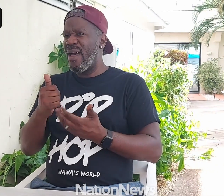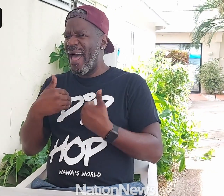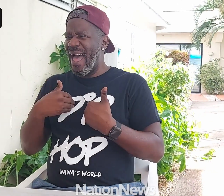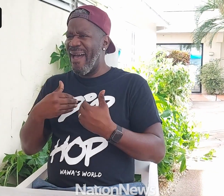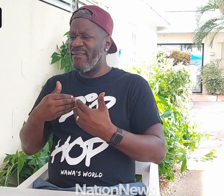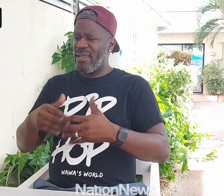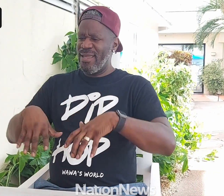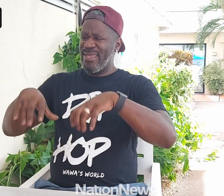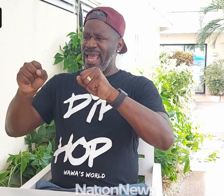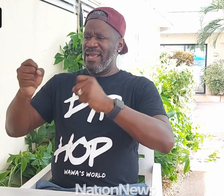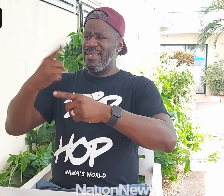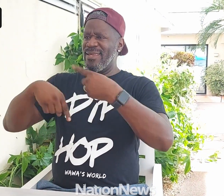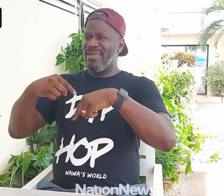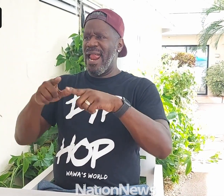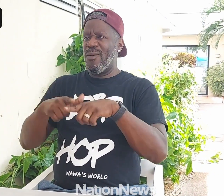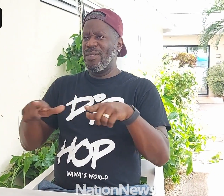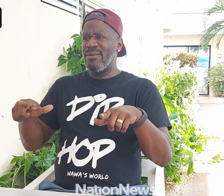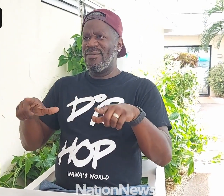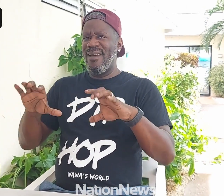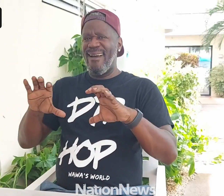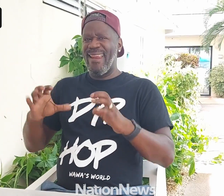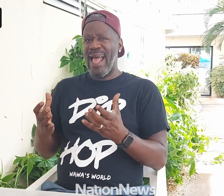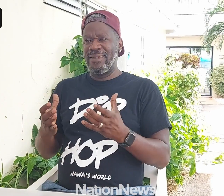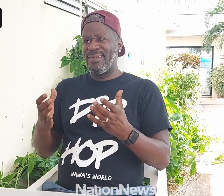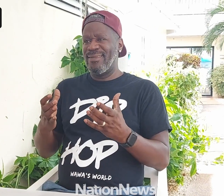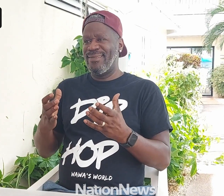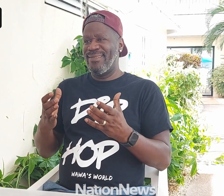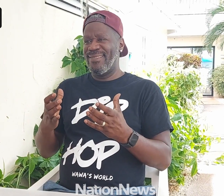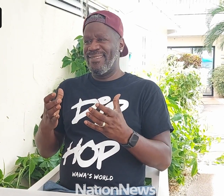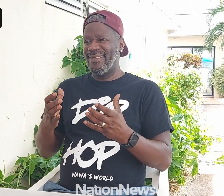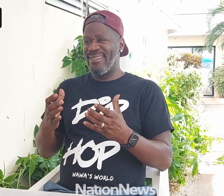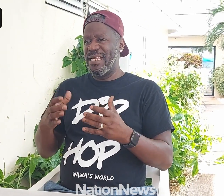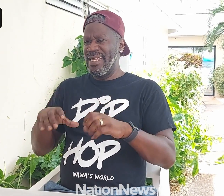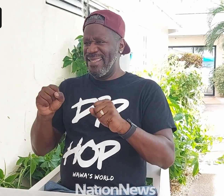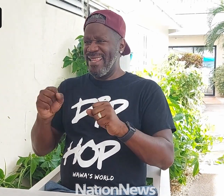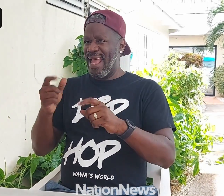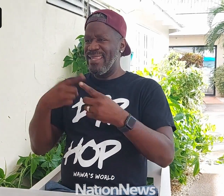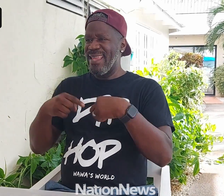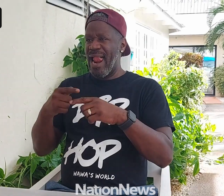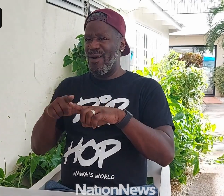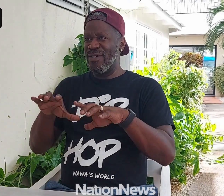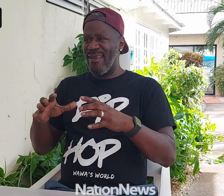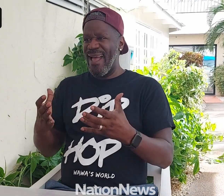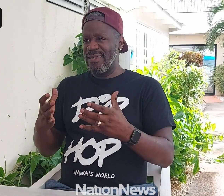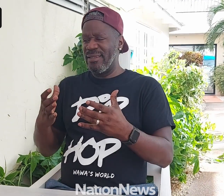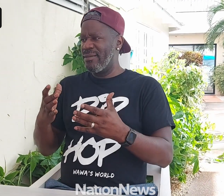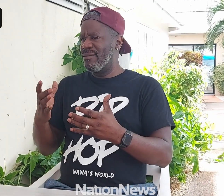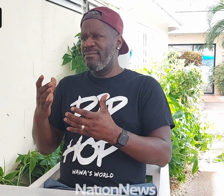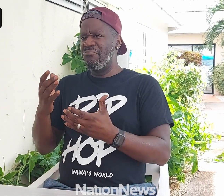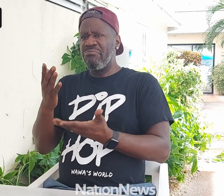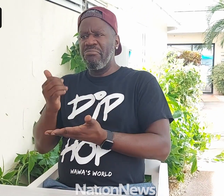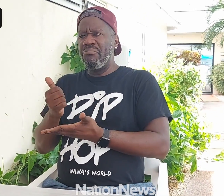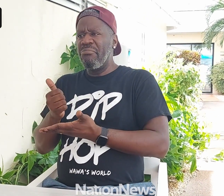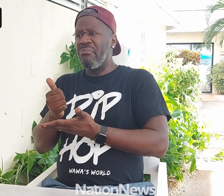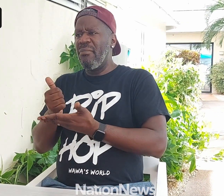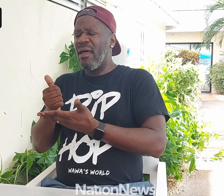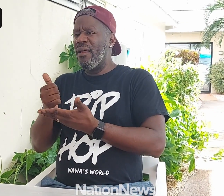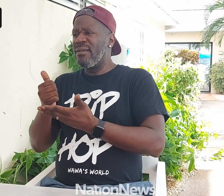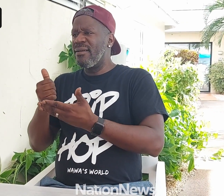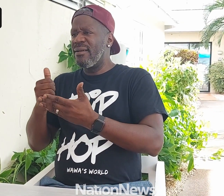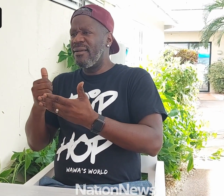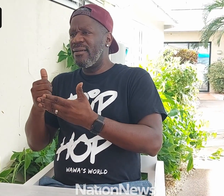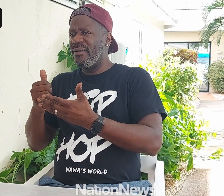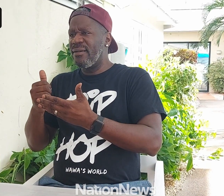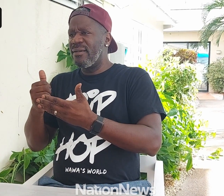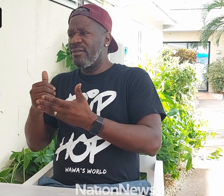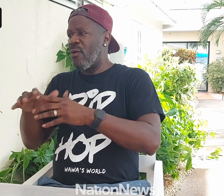this is to have sign language recognized and